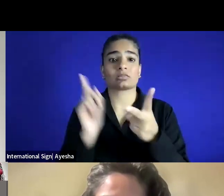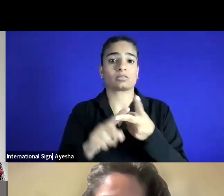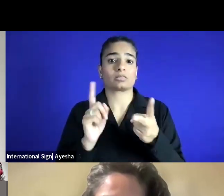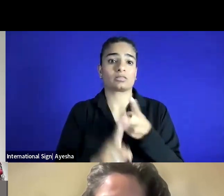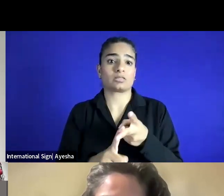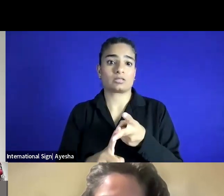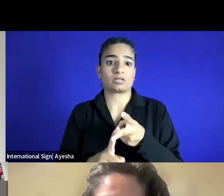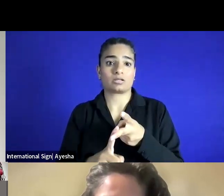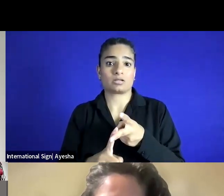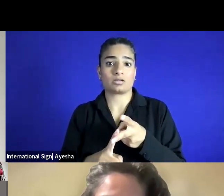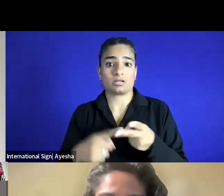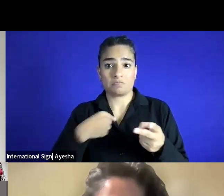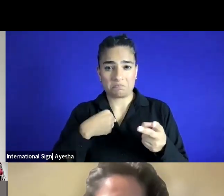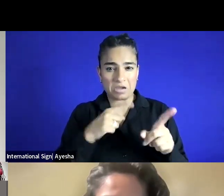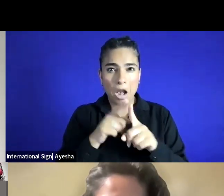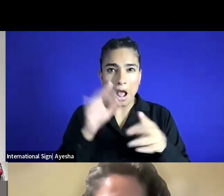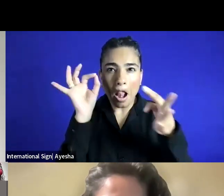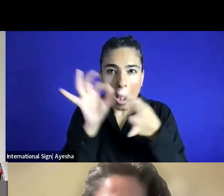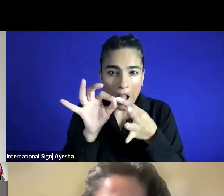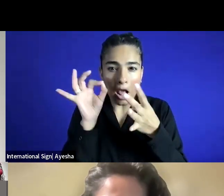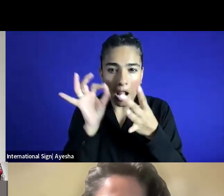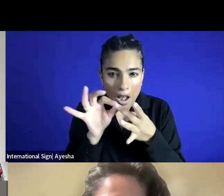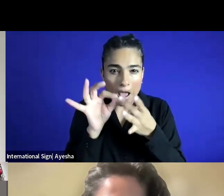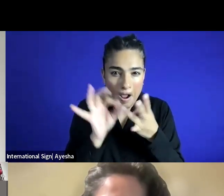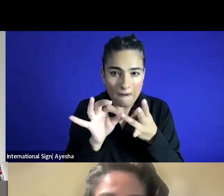identify me, and I can use a nickname for it.